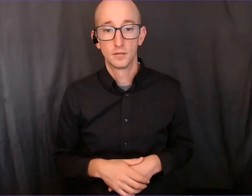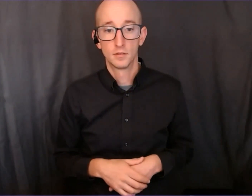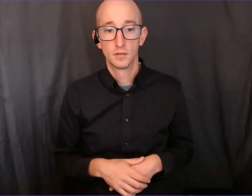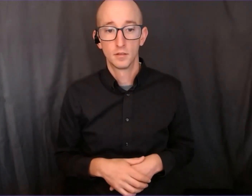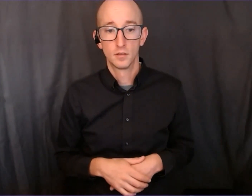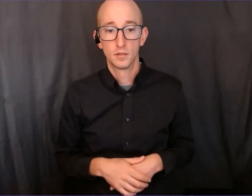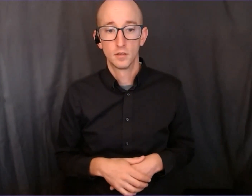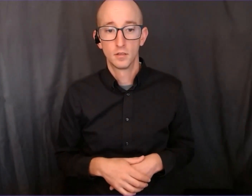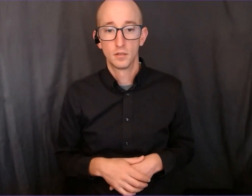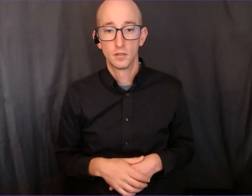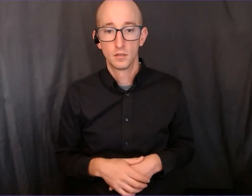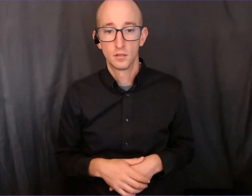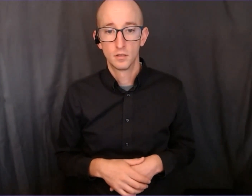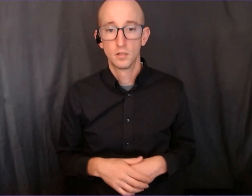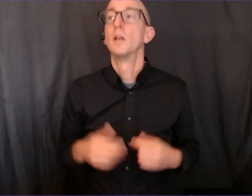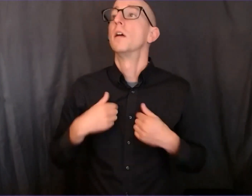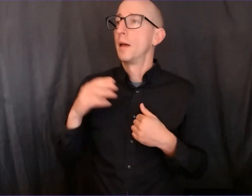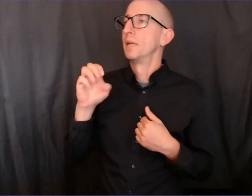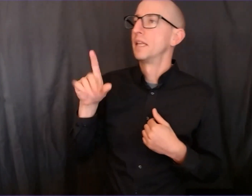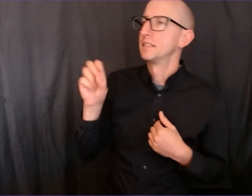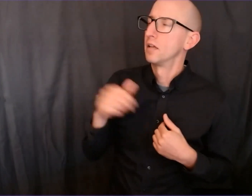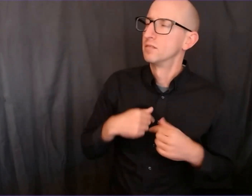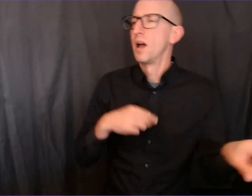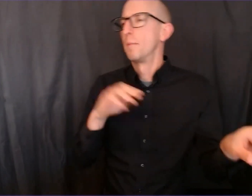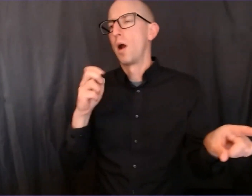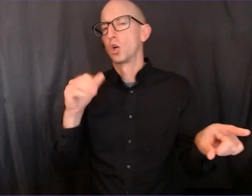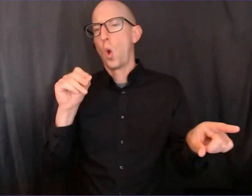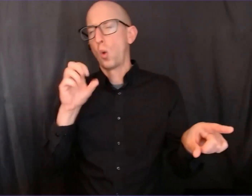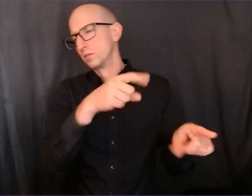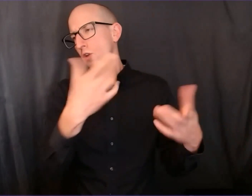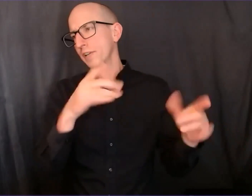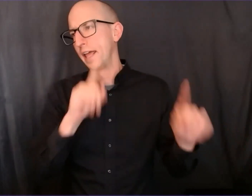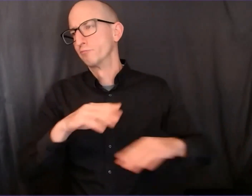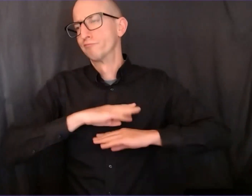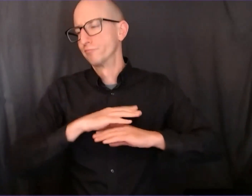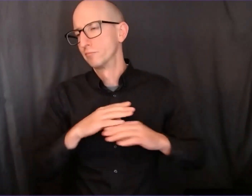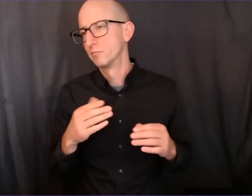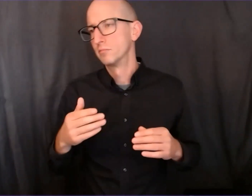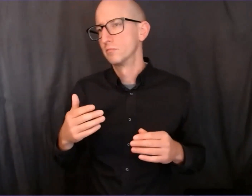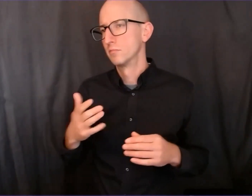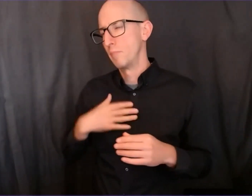and can be a catalyst across the supply chain. As we know, ports are important nodes in the supply chain.